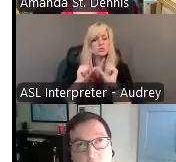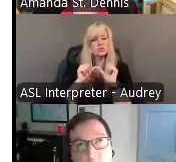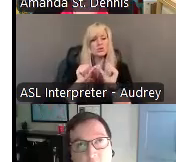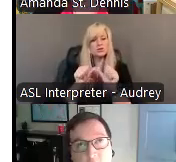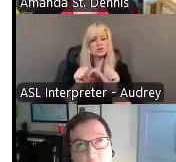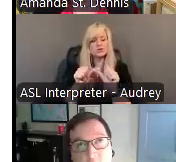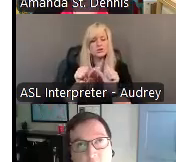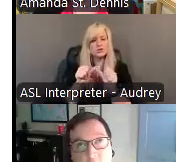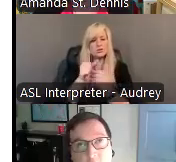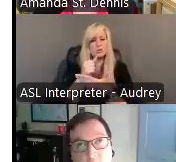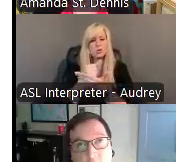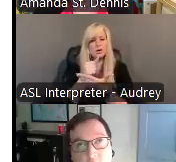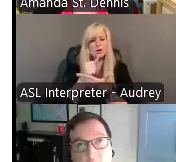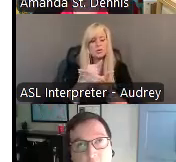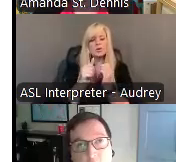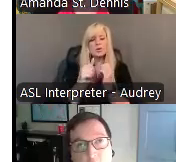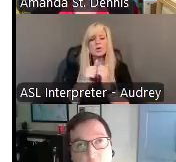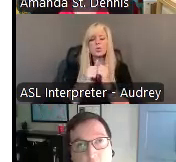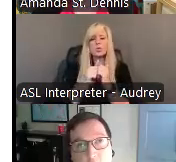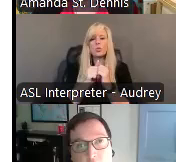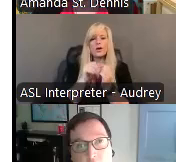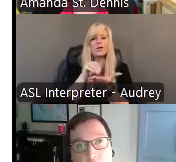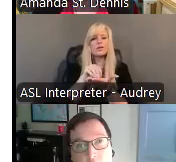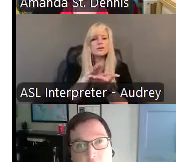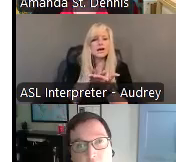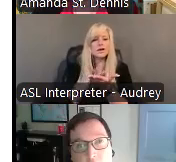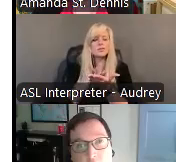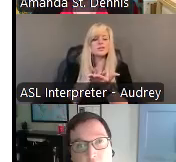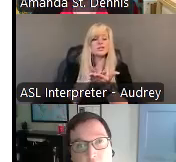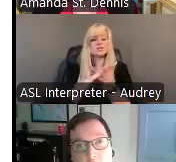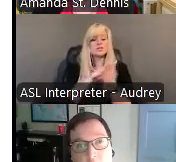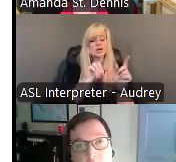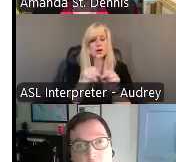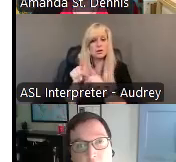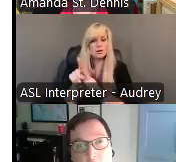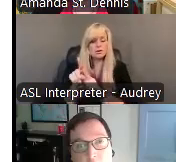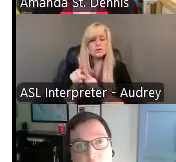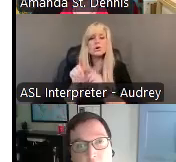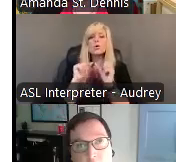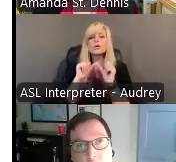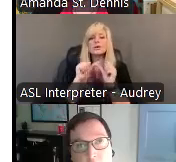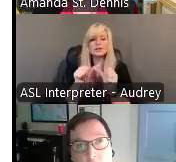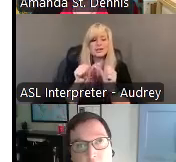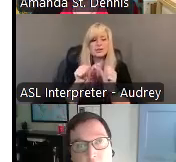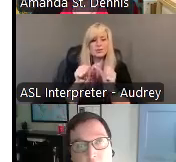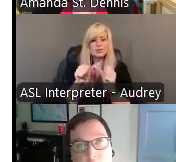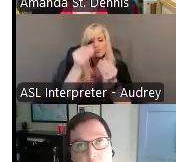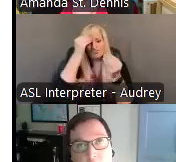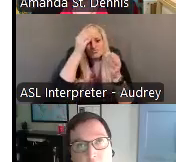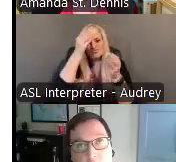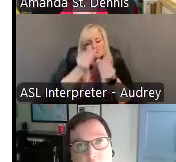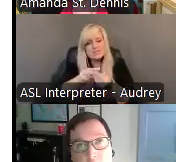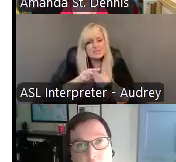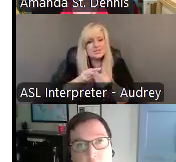with the documentation as well as continuing to spread knowledge about how to create accessible